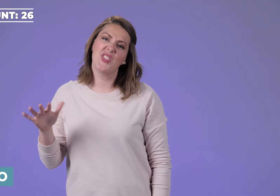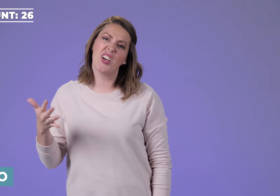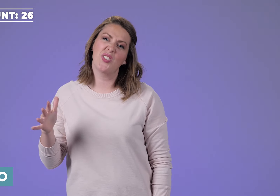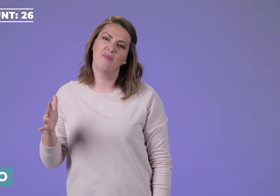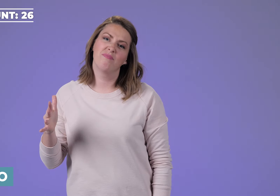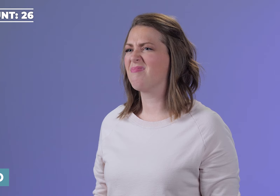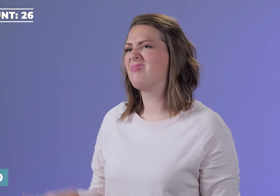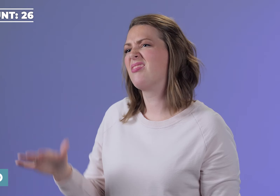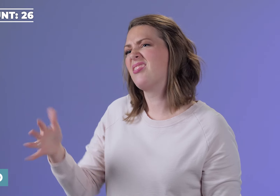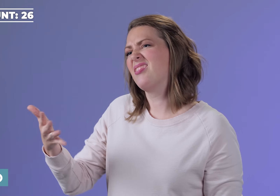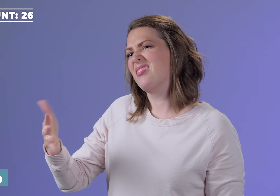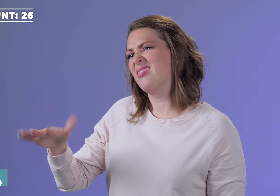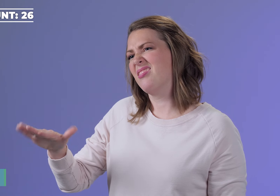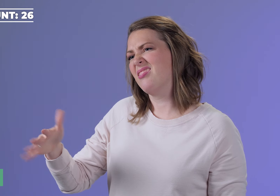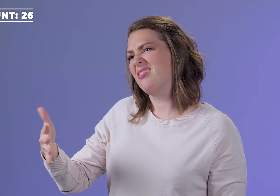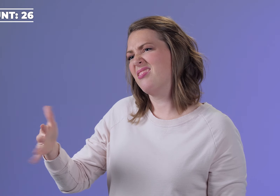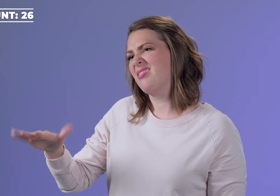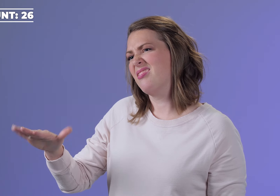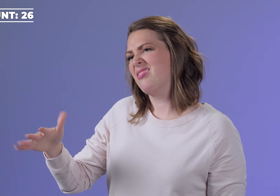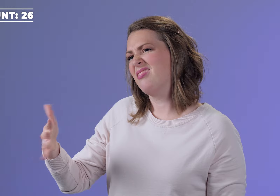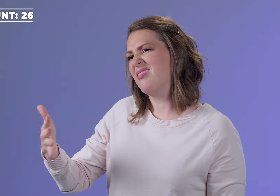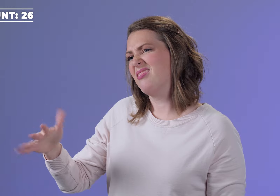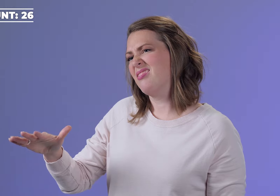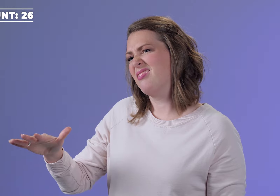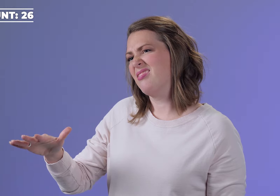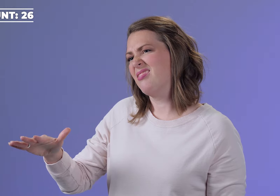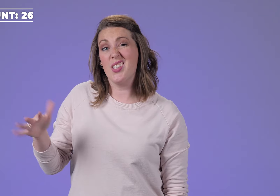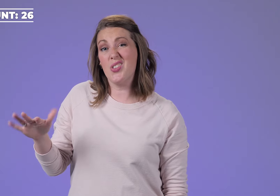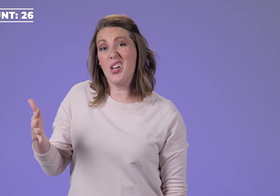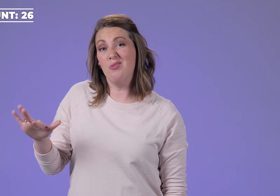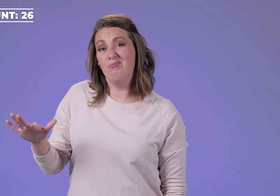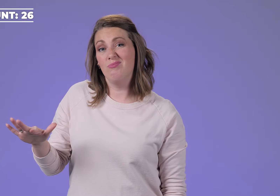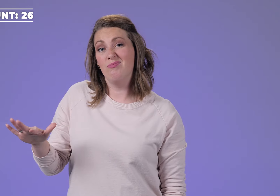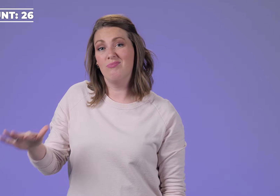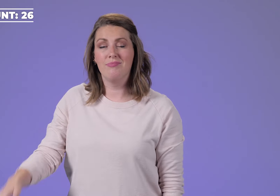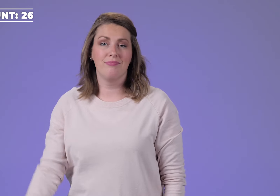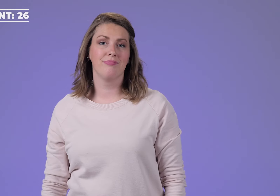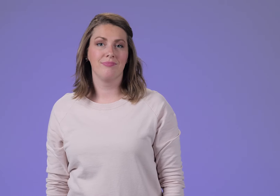So your hand is flipping back and forth. So. So